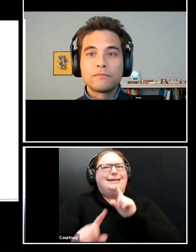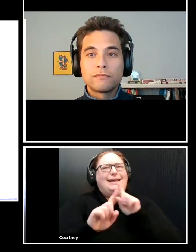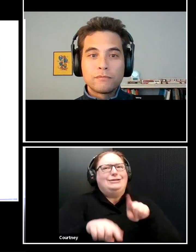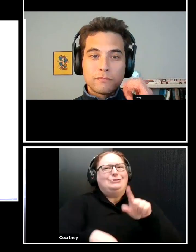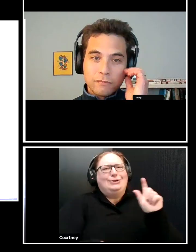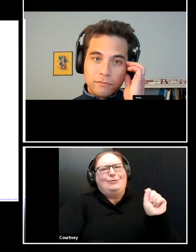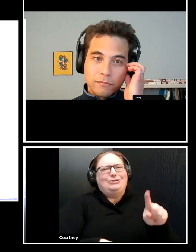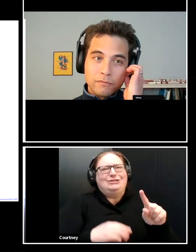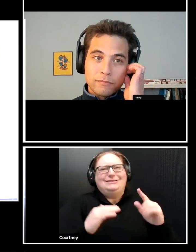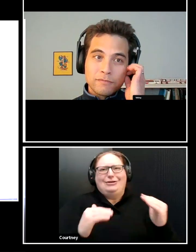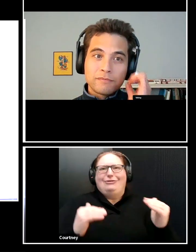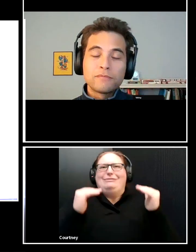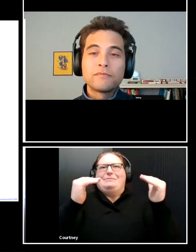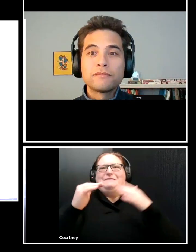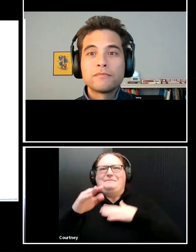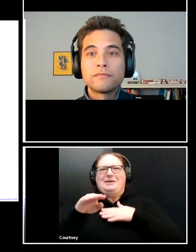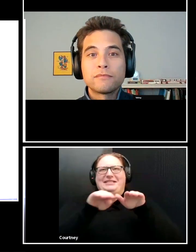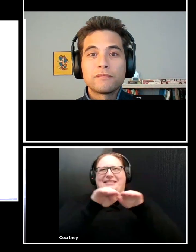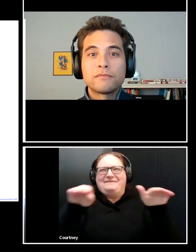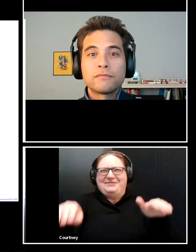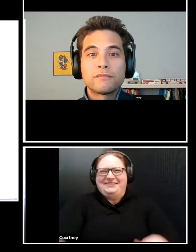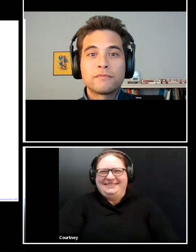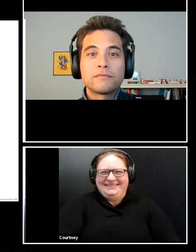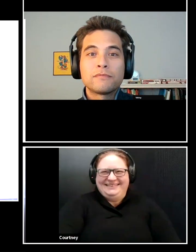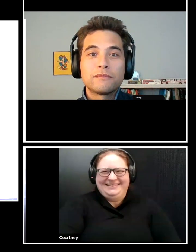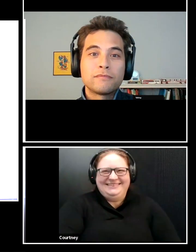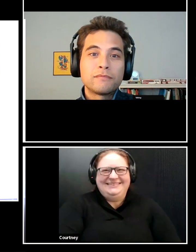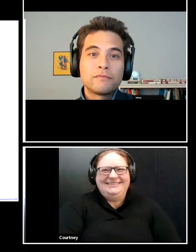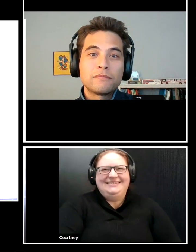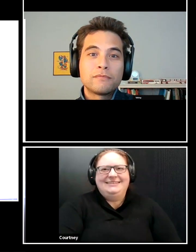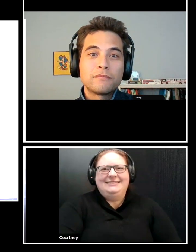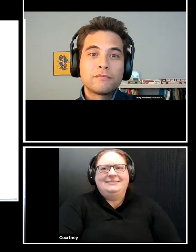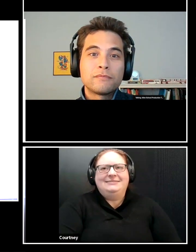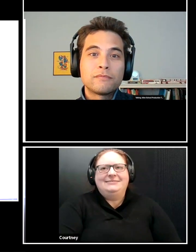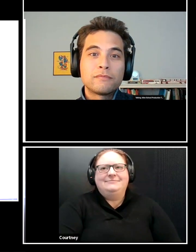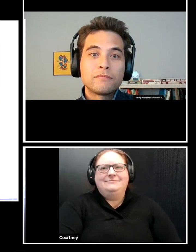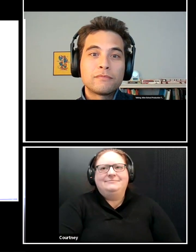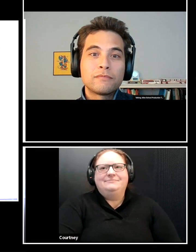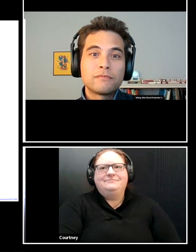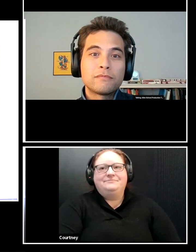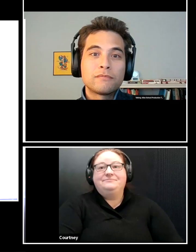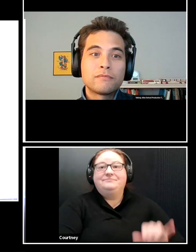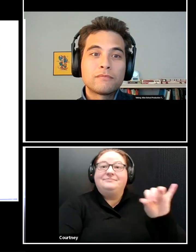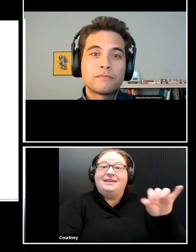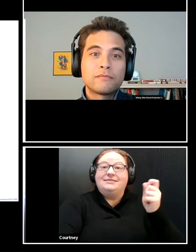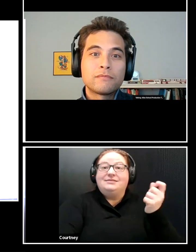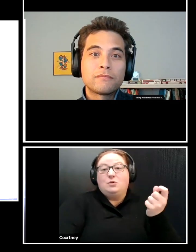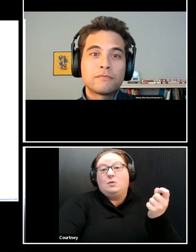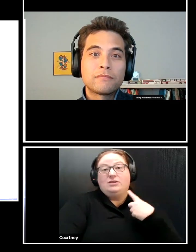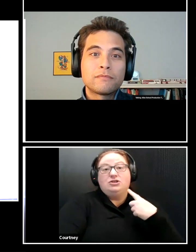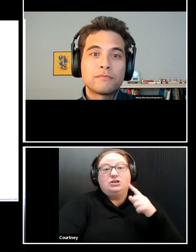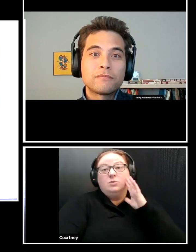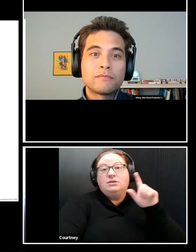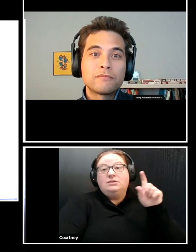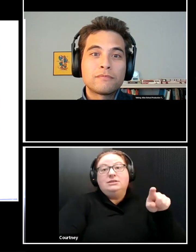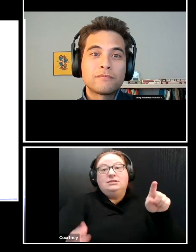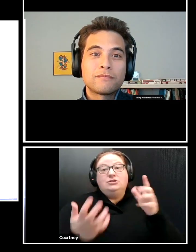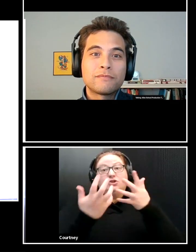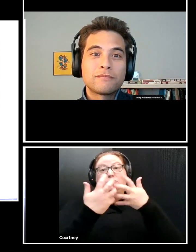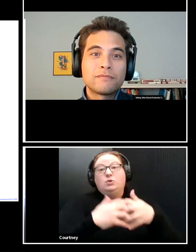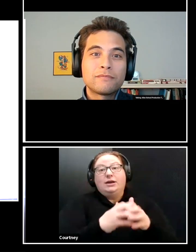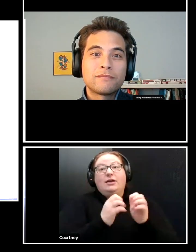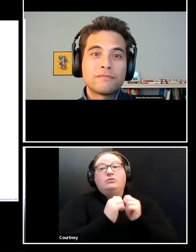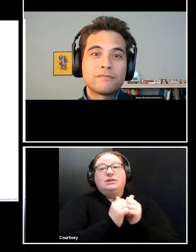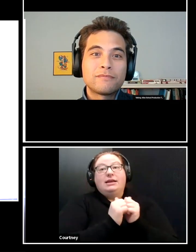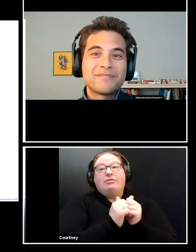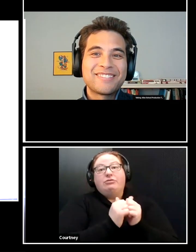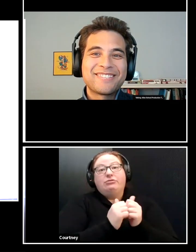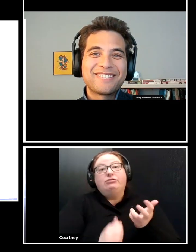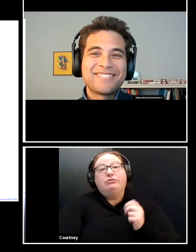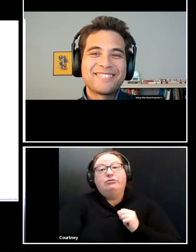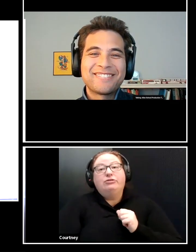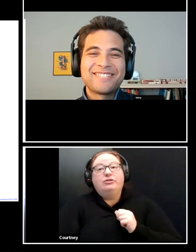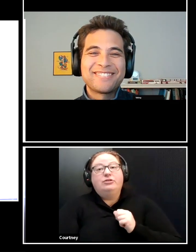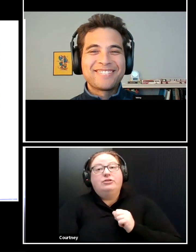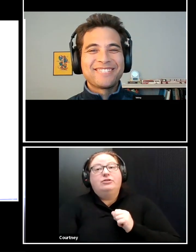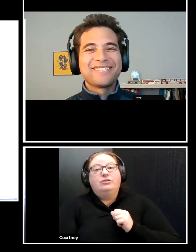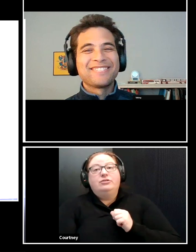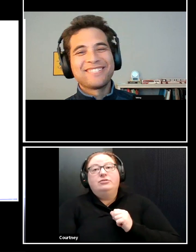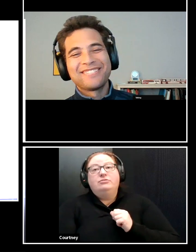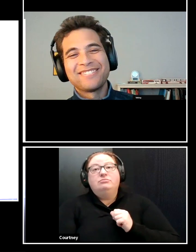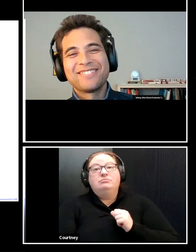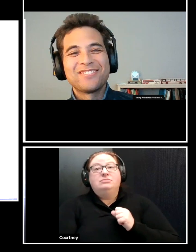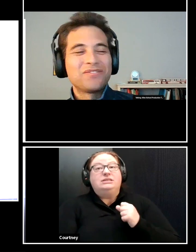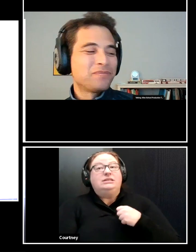it it. That's a that's a question we're going to need to work out together um over years, decades